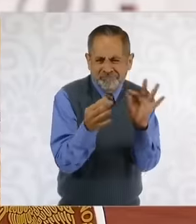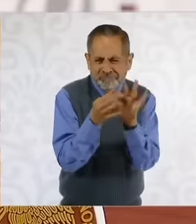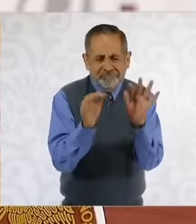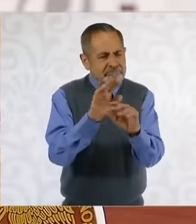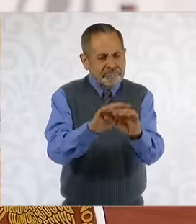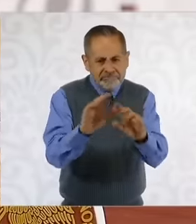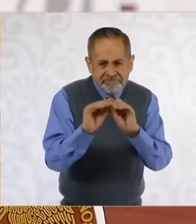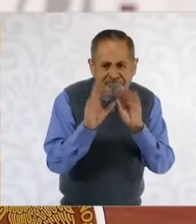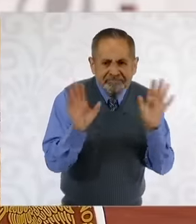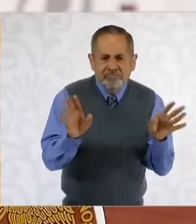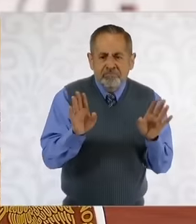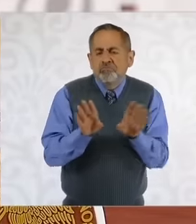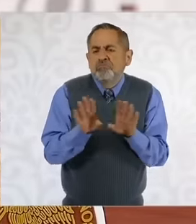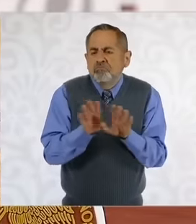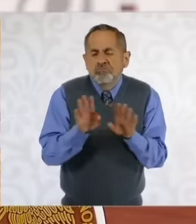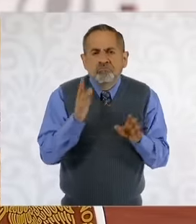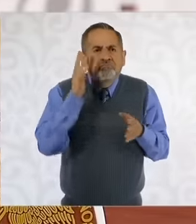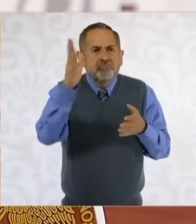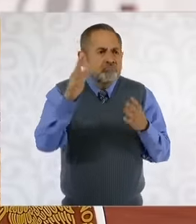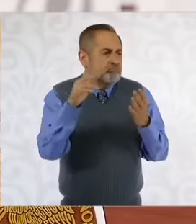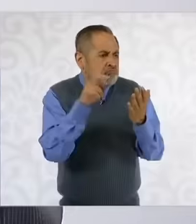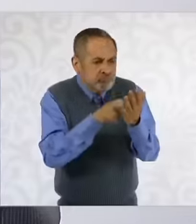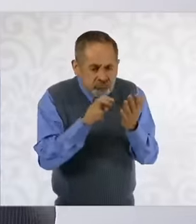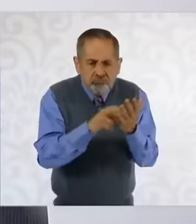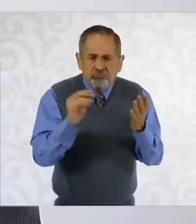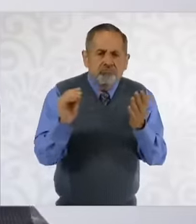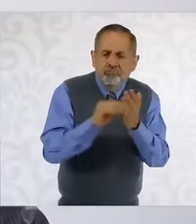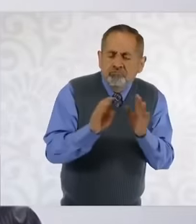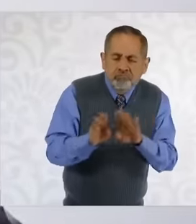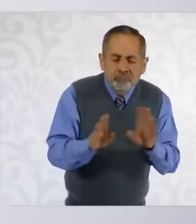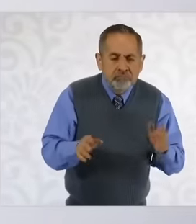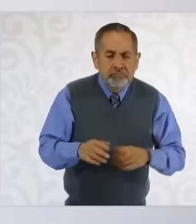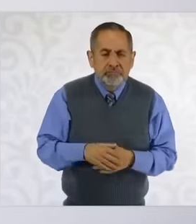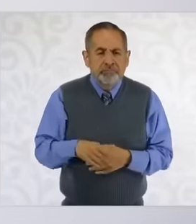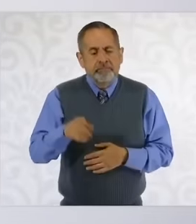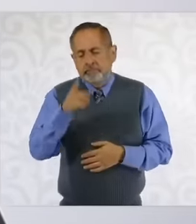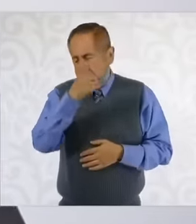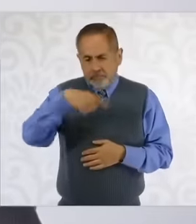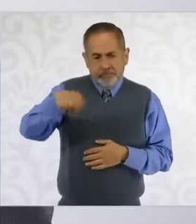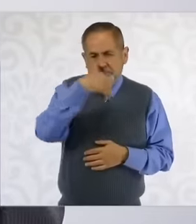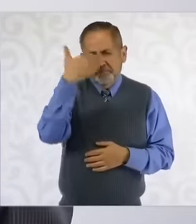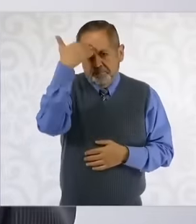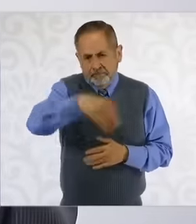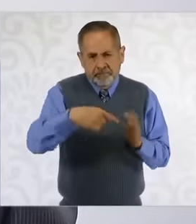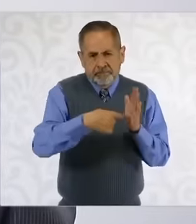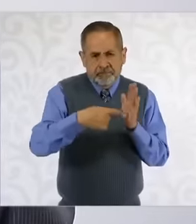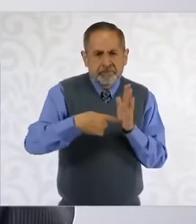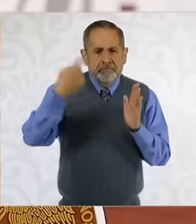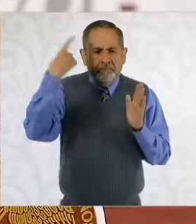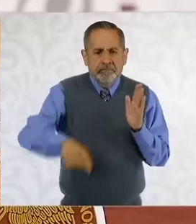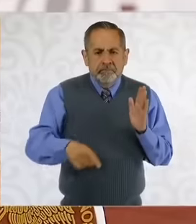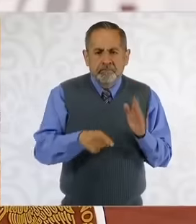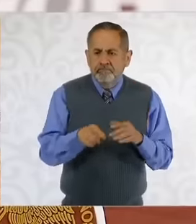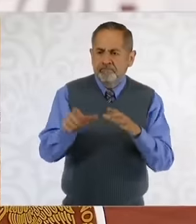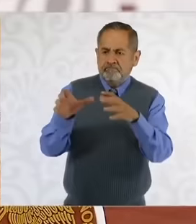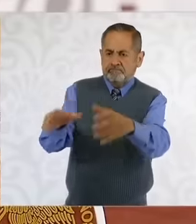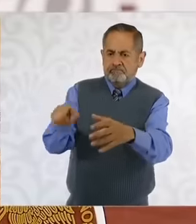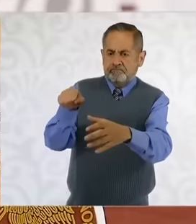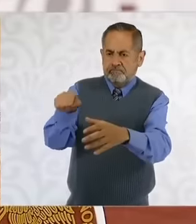or additions to the Magna Carta. The body, as we well know, is the so-called permanent Constituent,